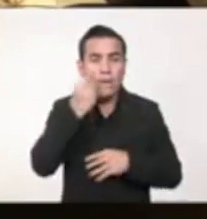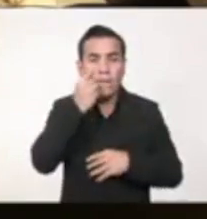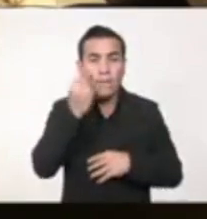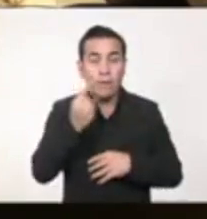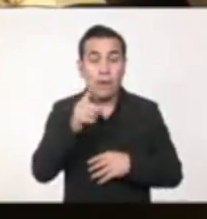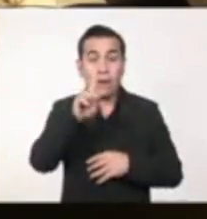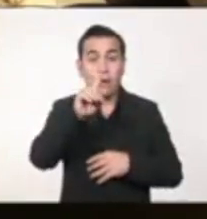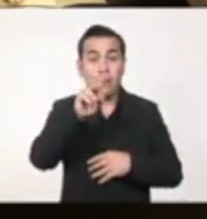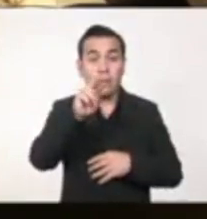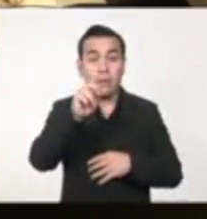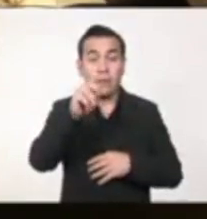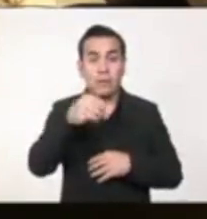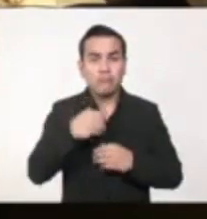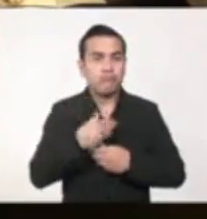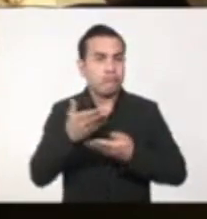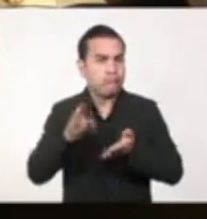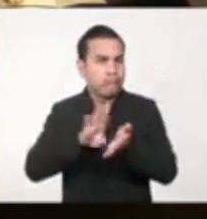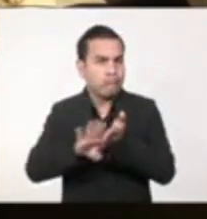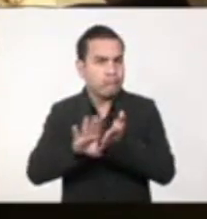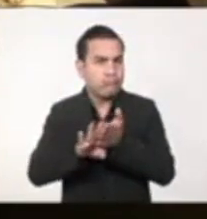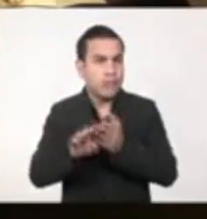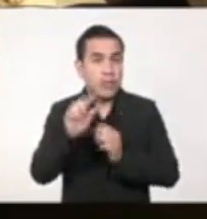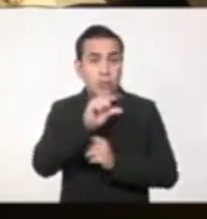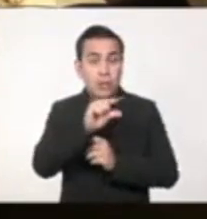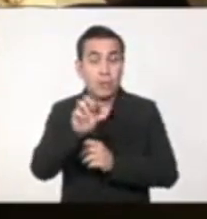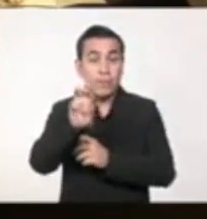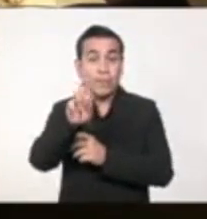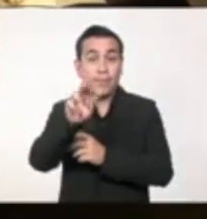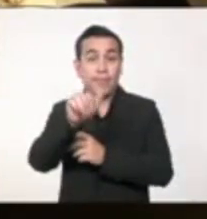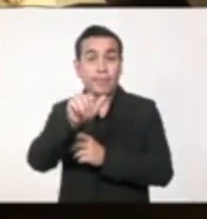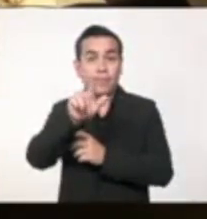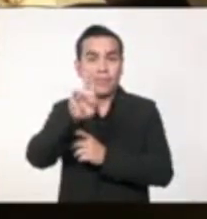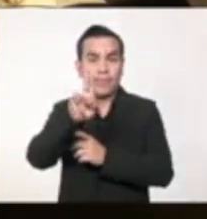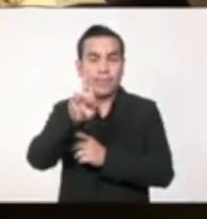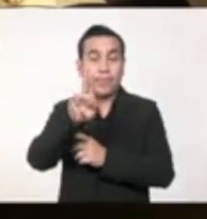they will find the name, olmelá. So I said, How are we going to do? With my cabinet, with our